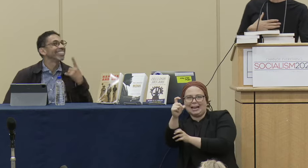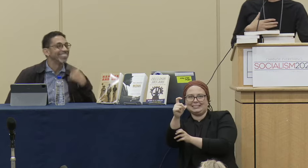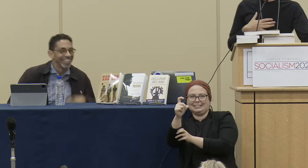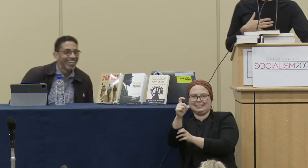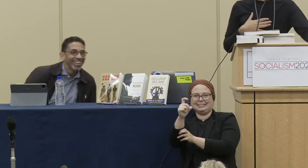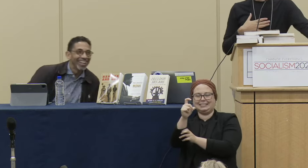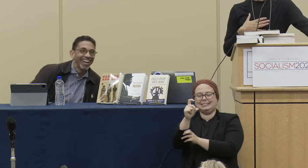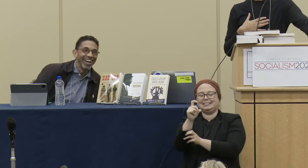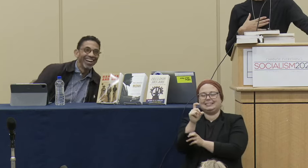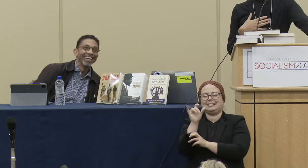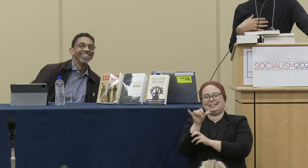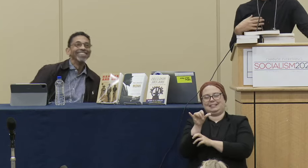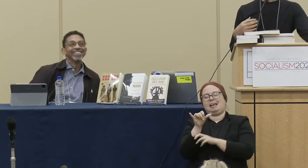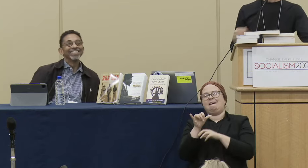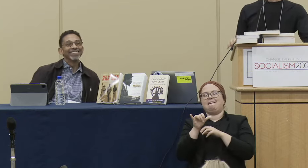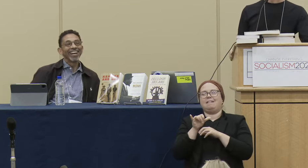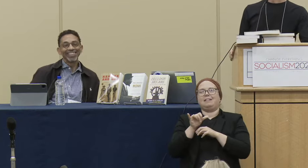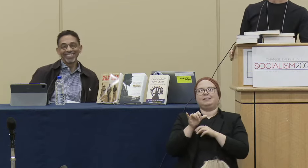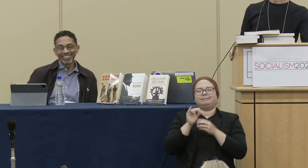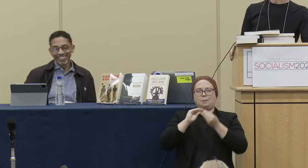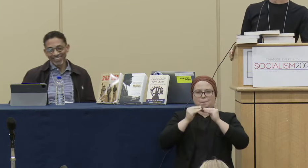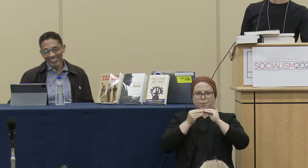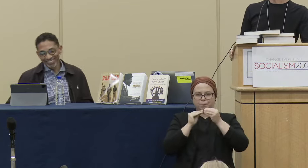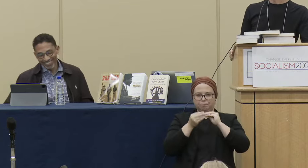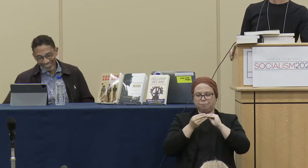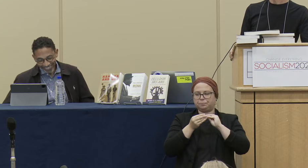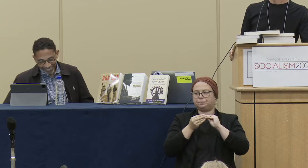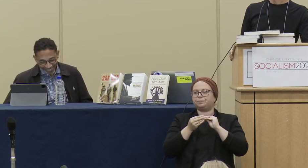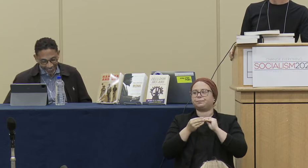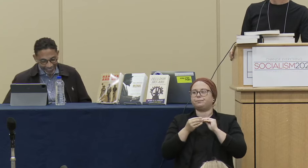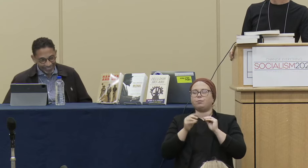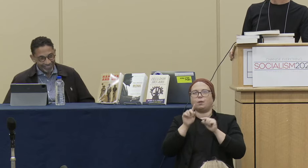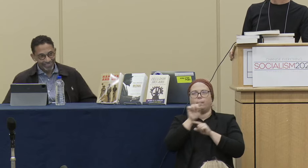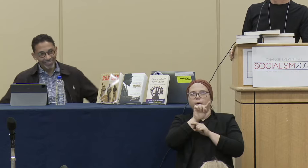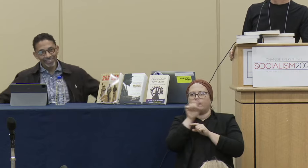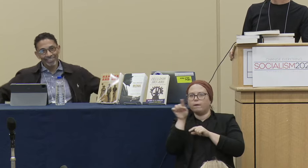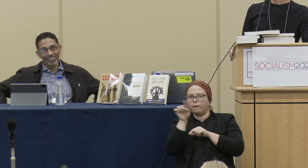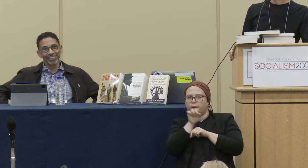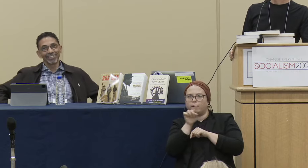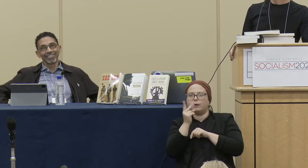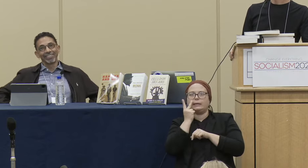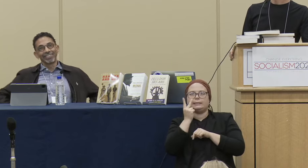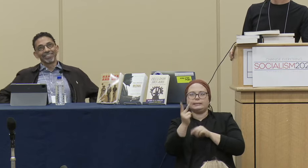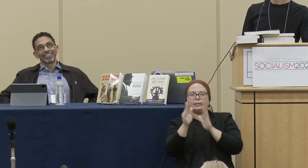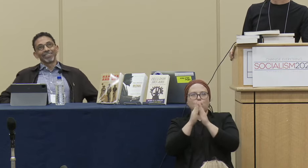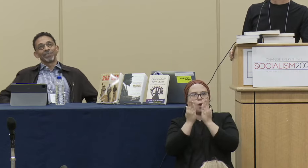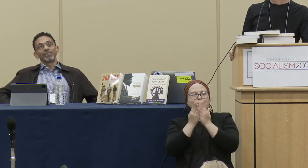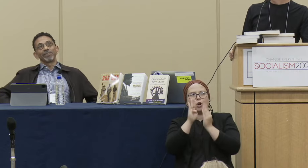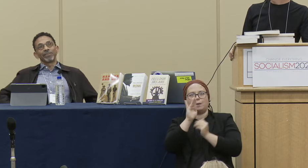remember HX? That was important in my political formation. ewey